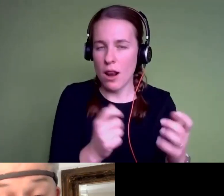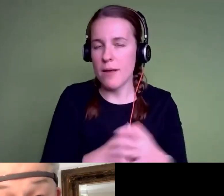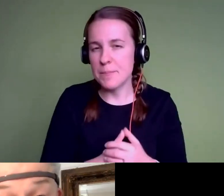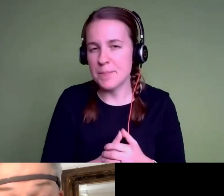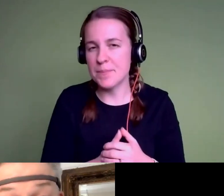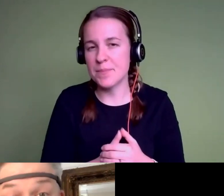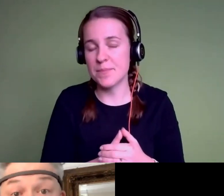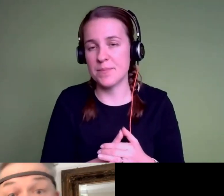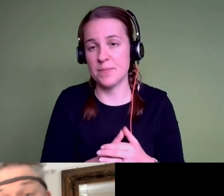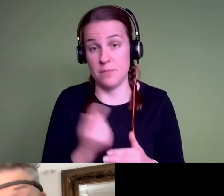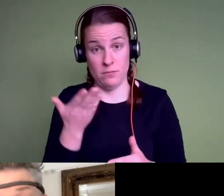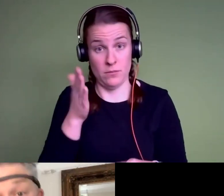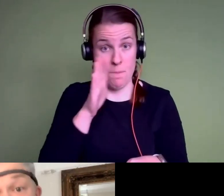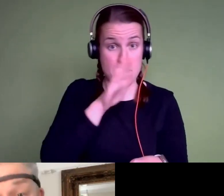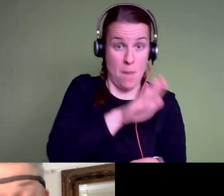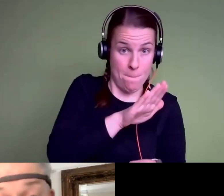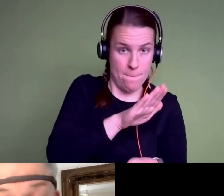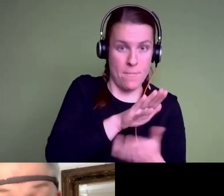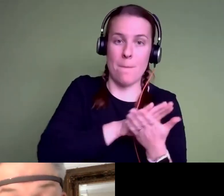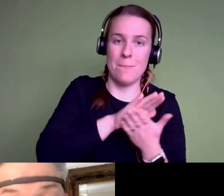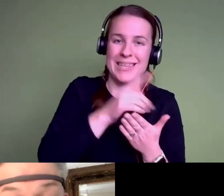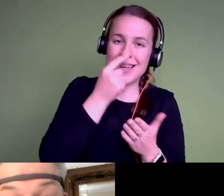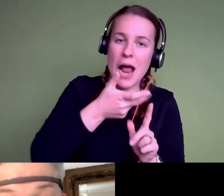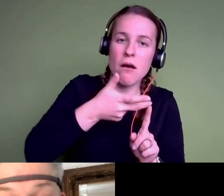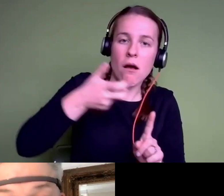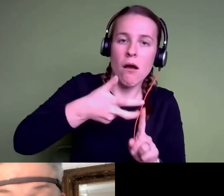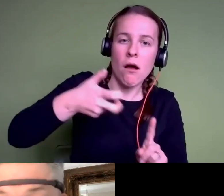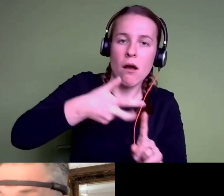is ever the same